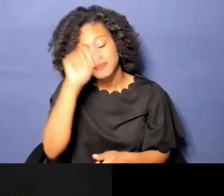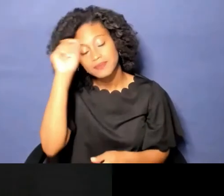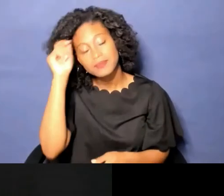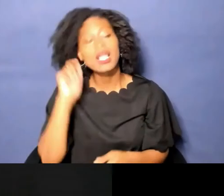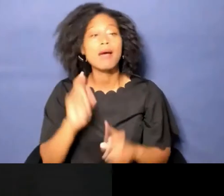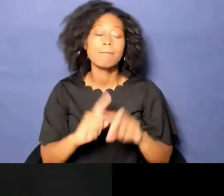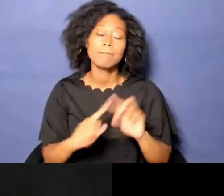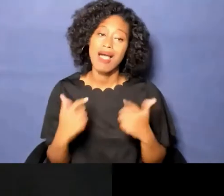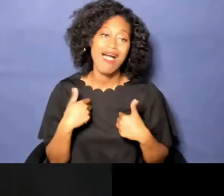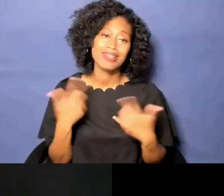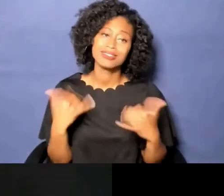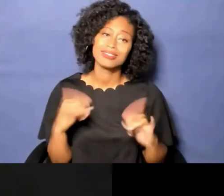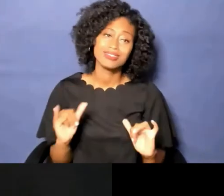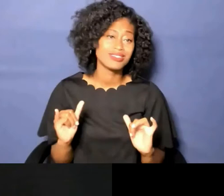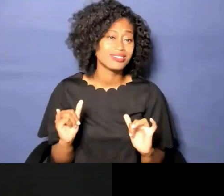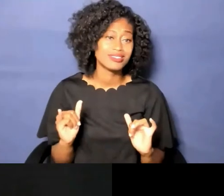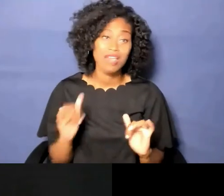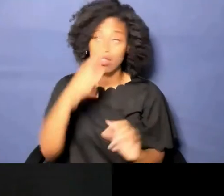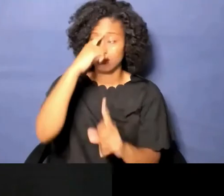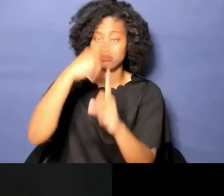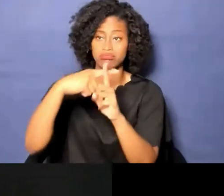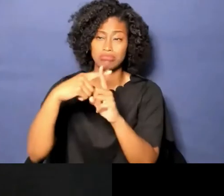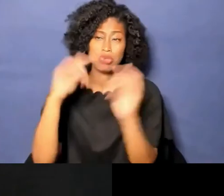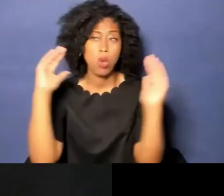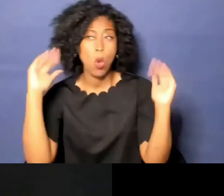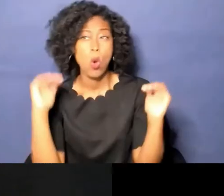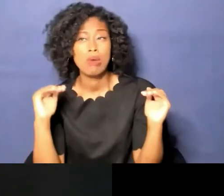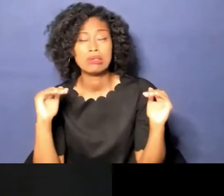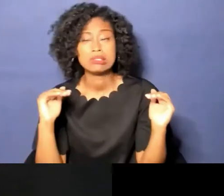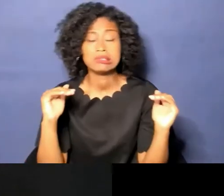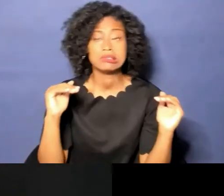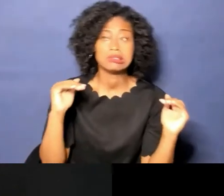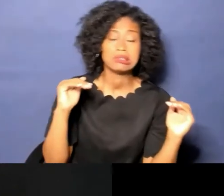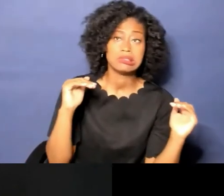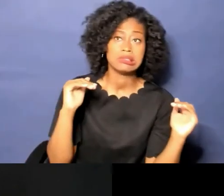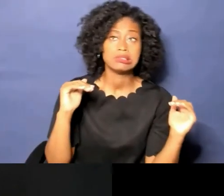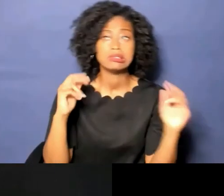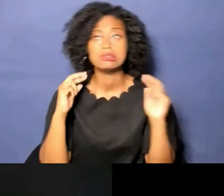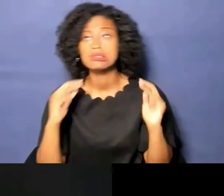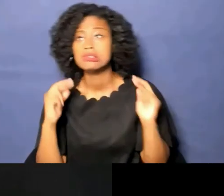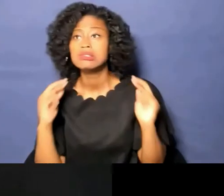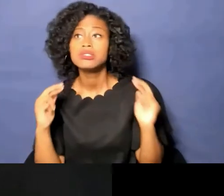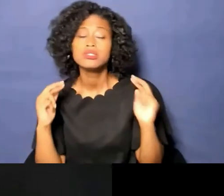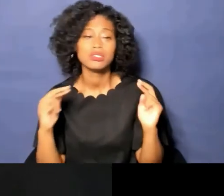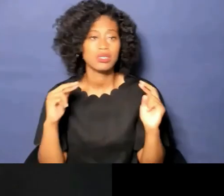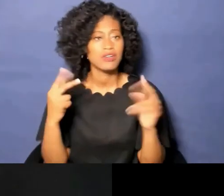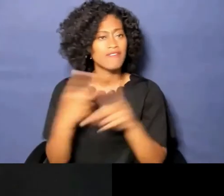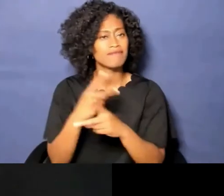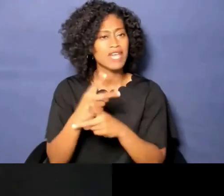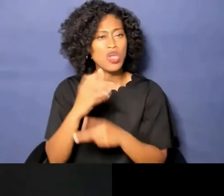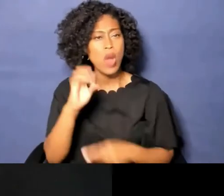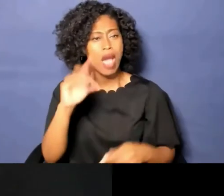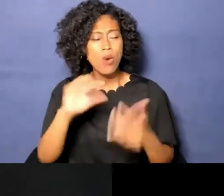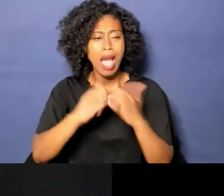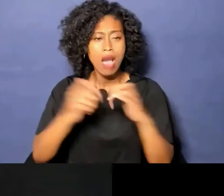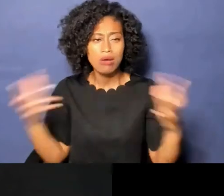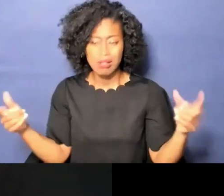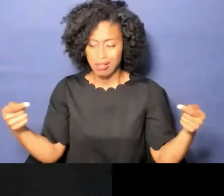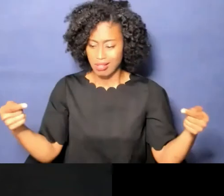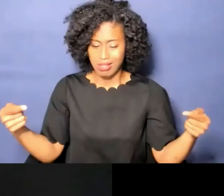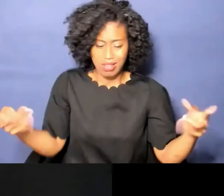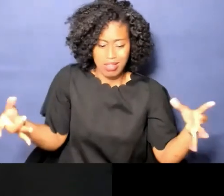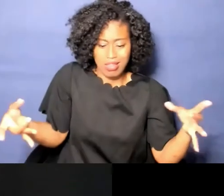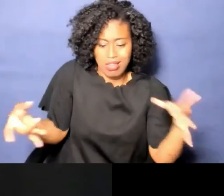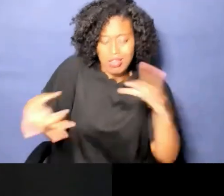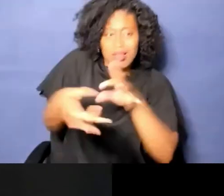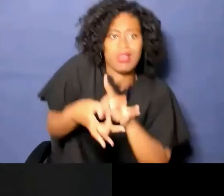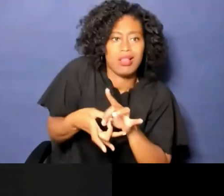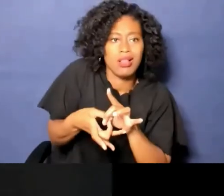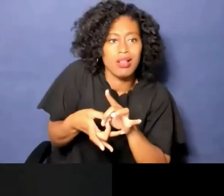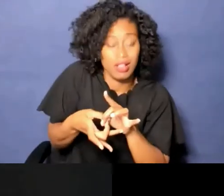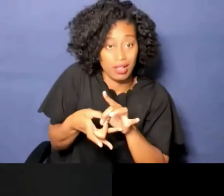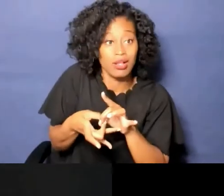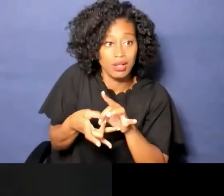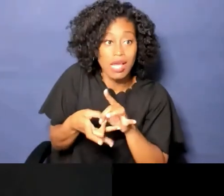I still hold optimism that we can find a way to work together and maybe I'm naïve or whatever but